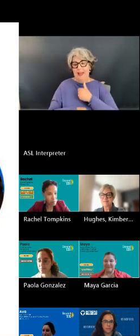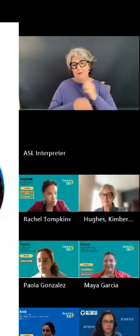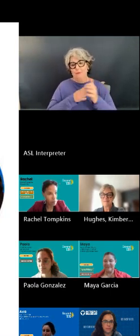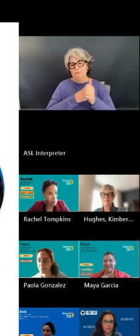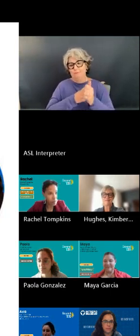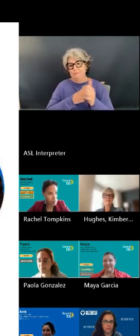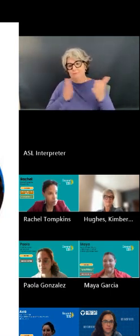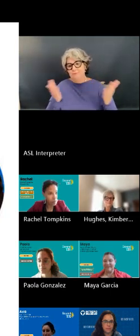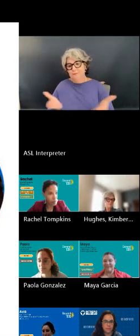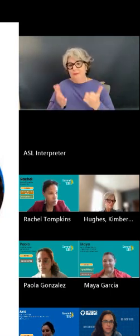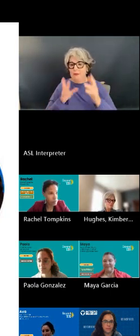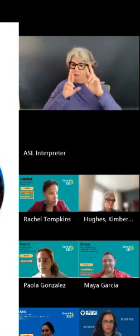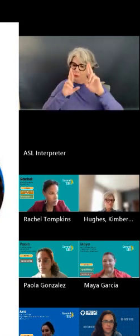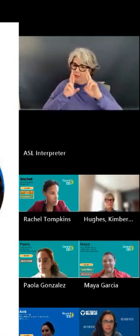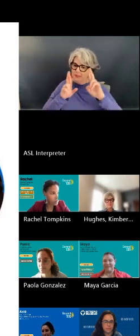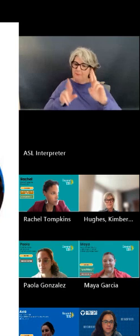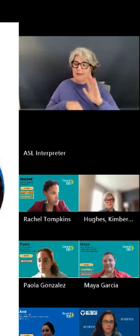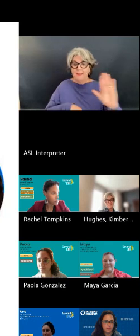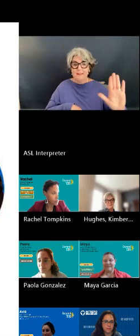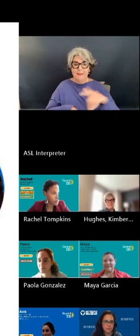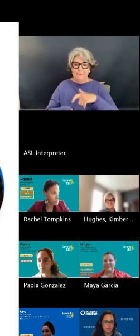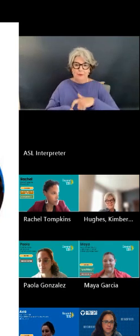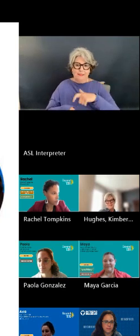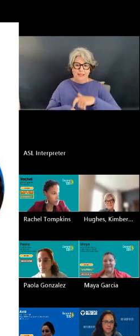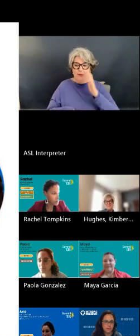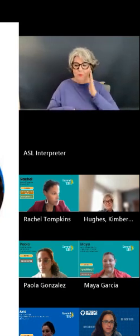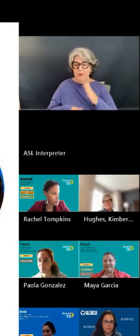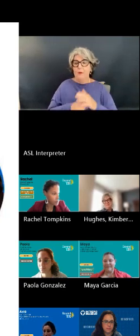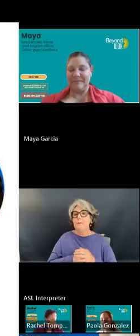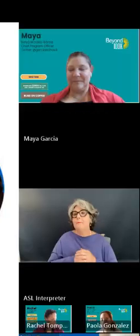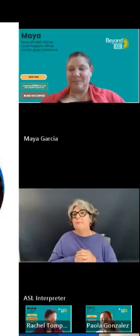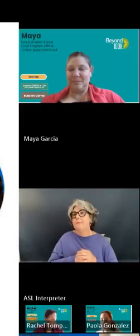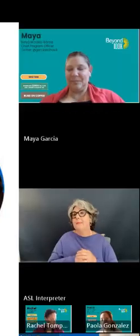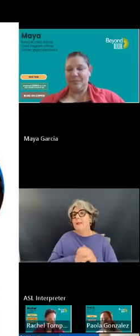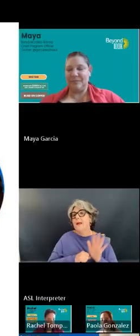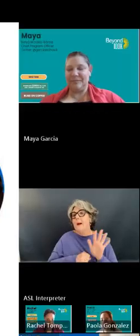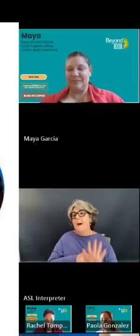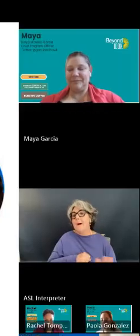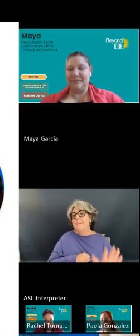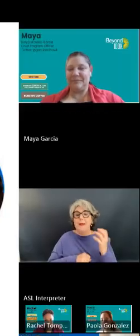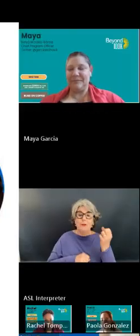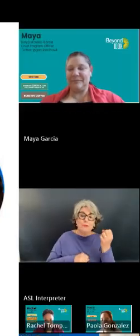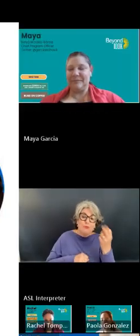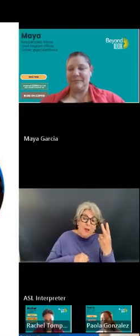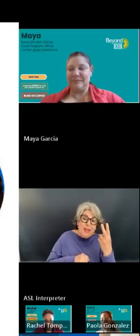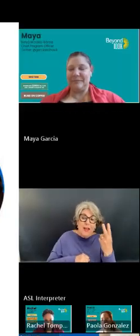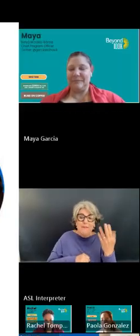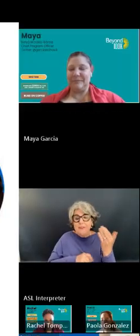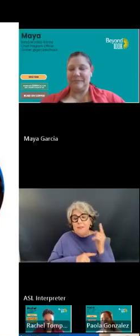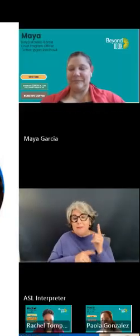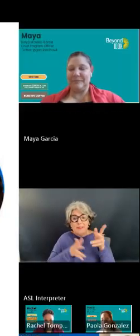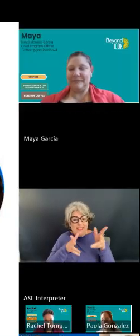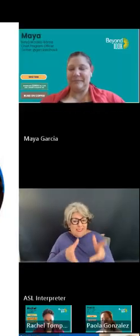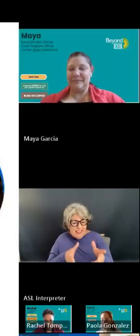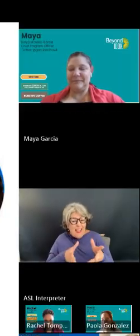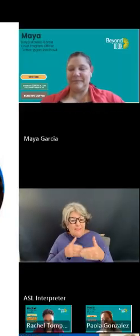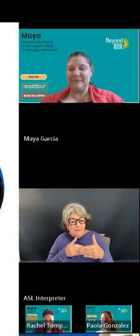respectful of everyone's time. We have about 12 to 15 minutes available for Q&A, and that